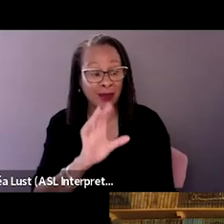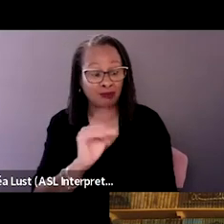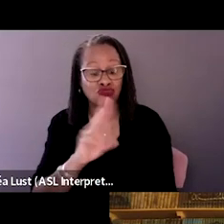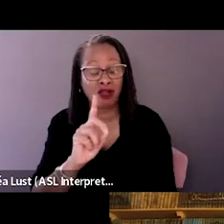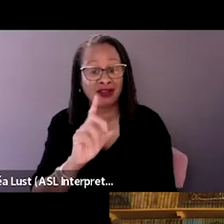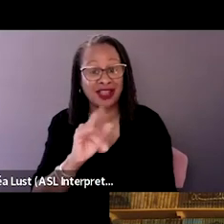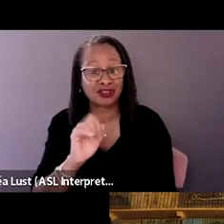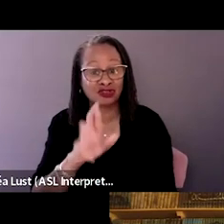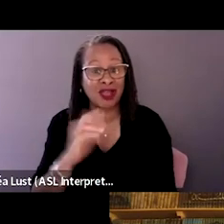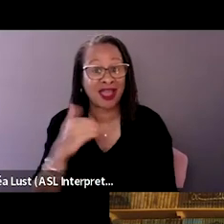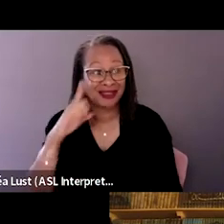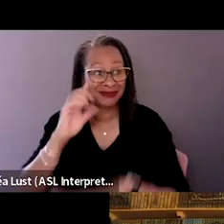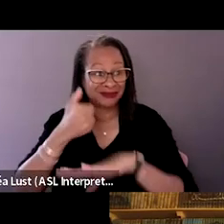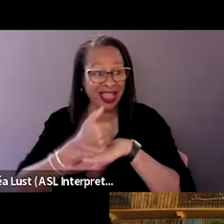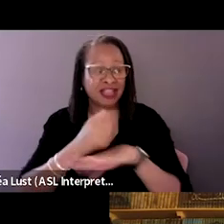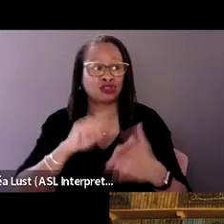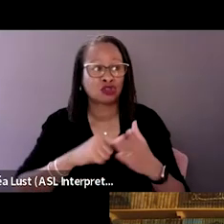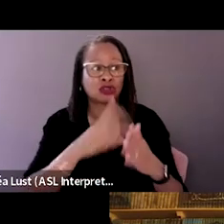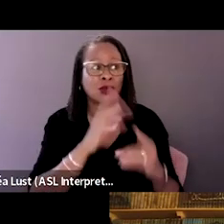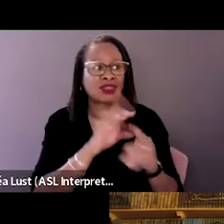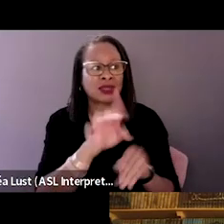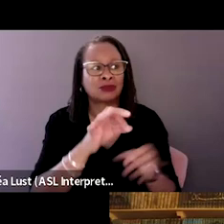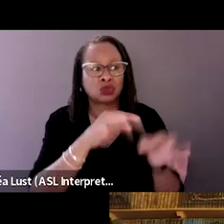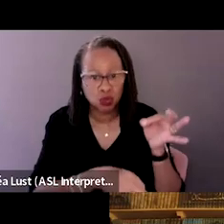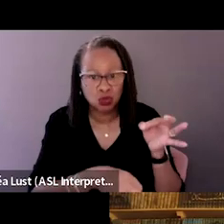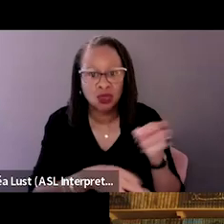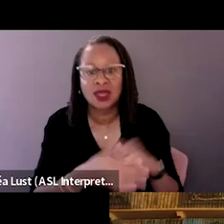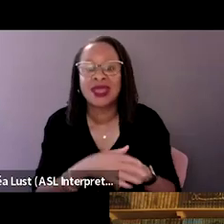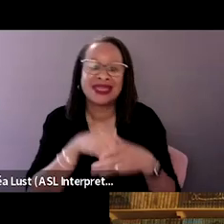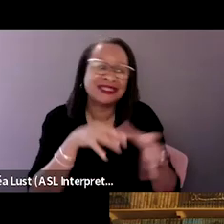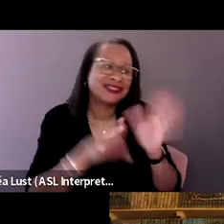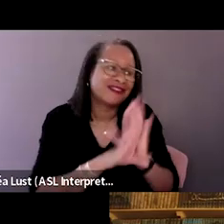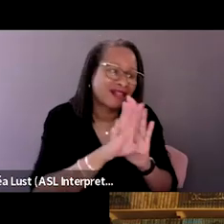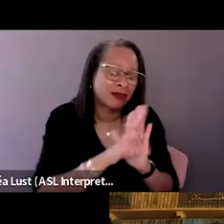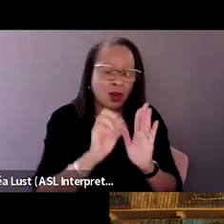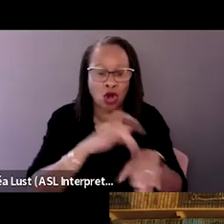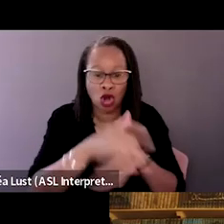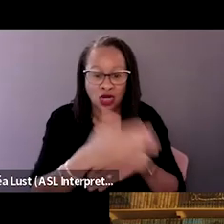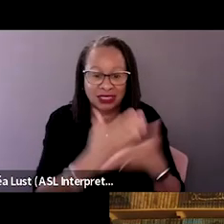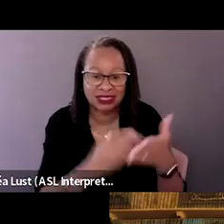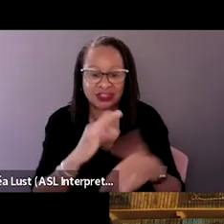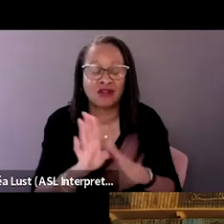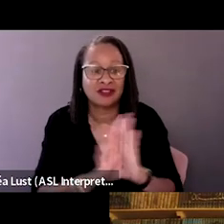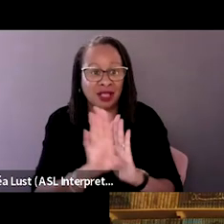and you start talking with them sooner, probably, you know, in development or in early stages of development.